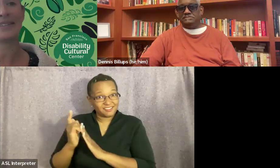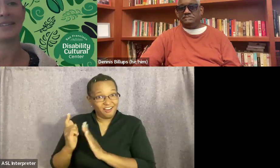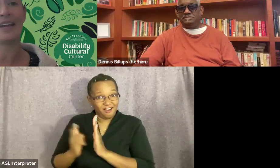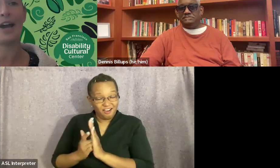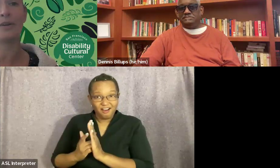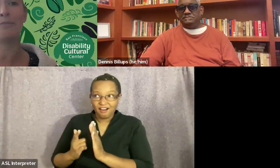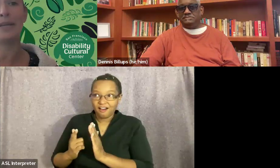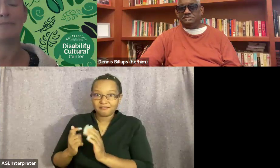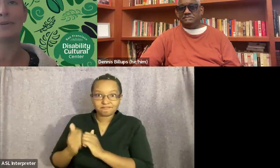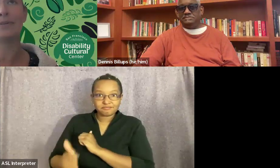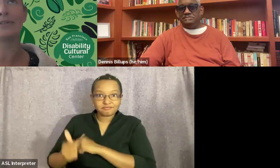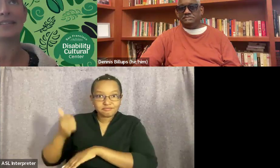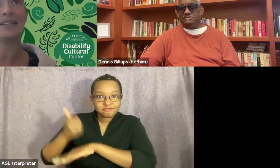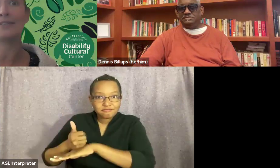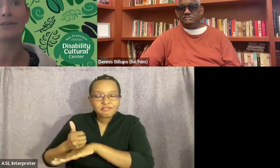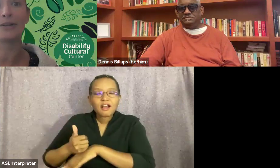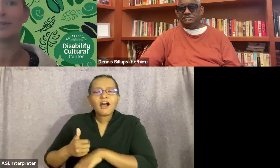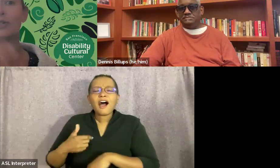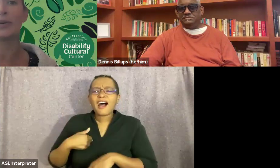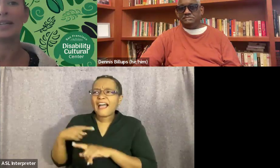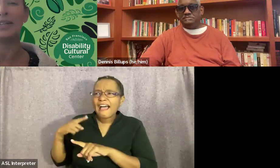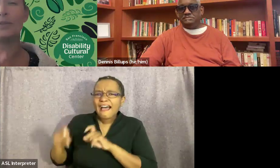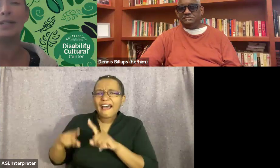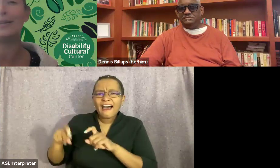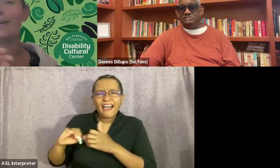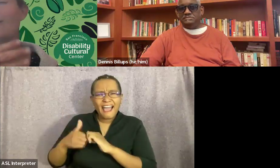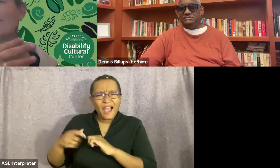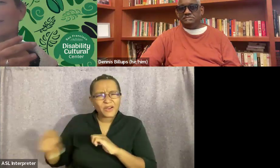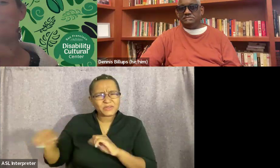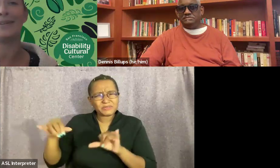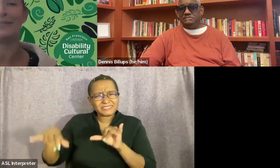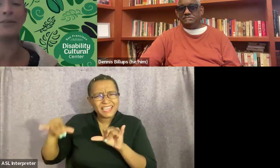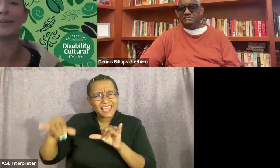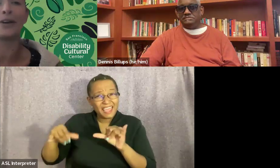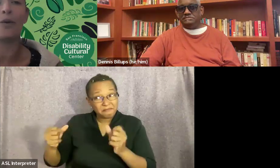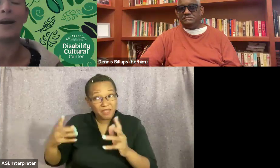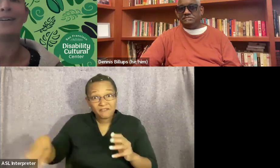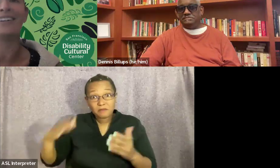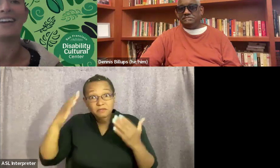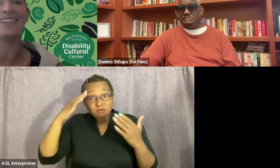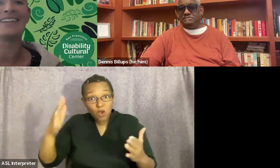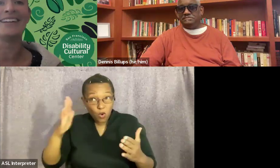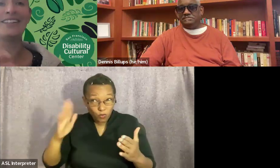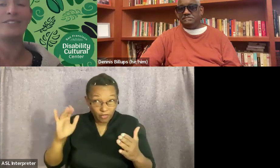asking how did people stand it? For the majority you didn't know if it was going to go well and it